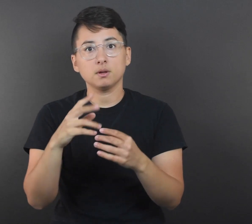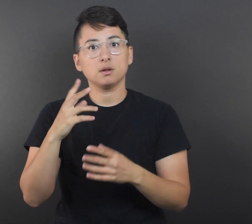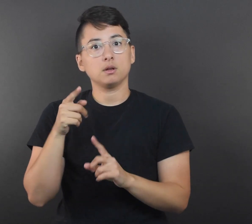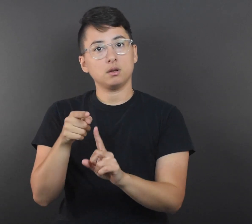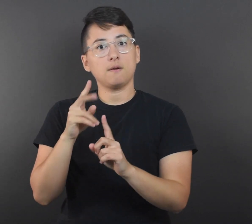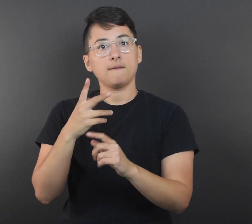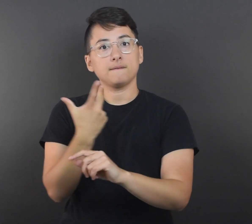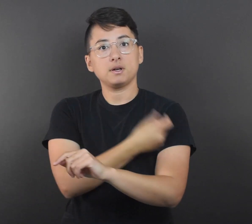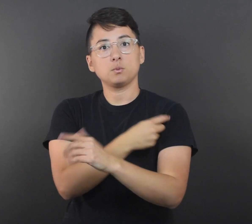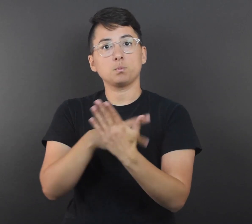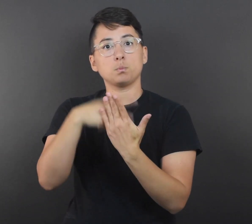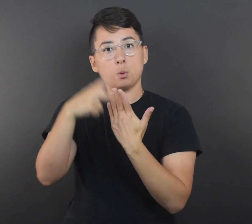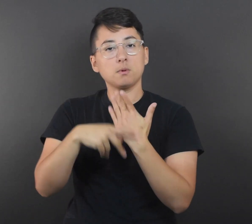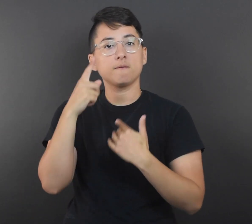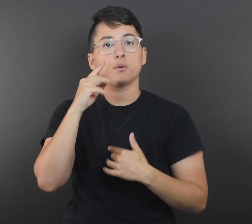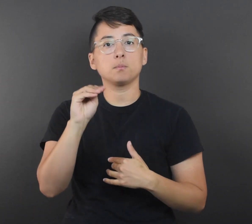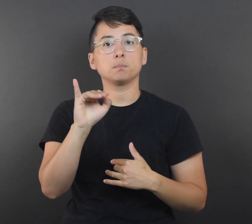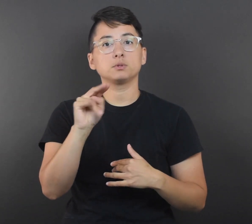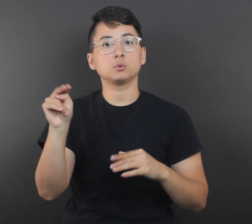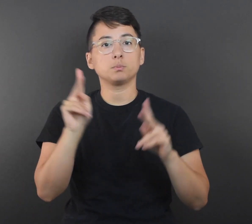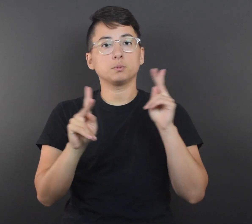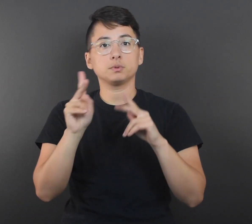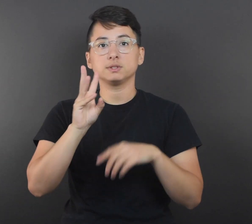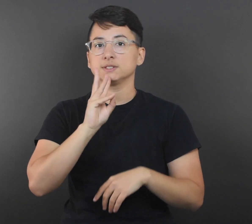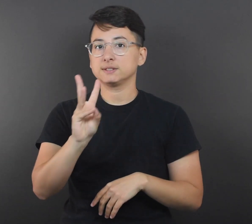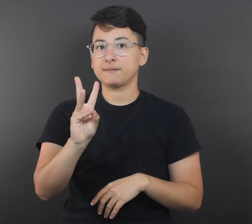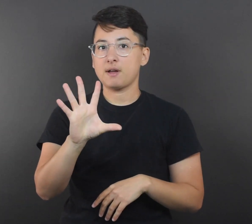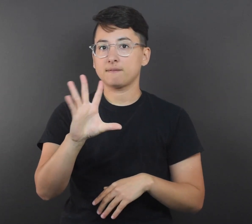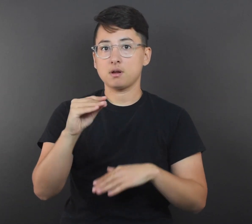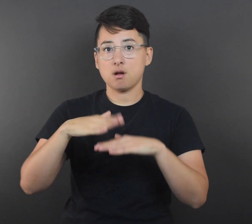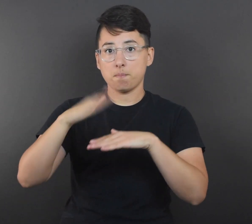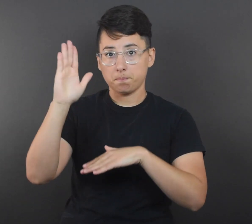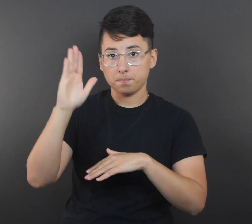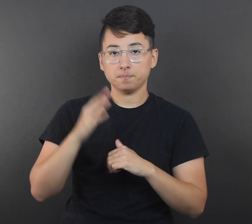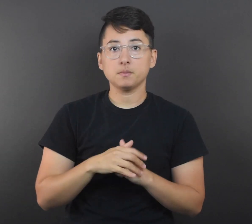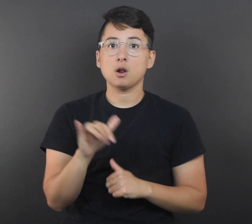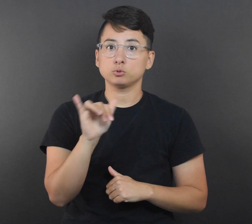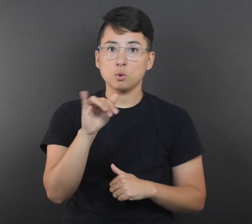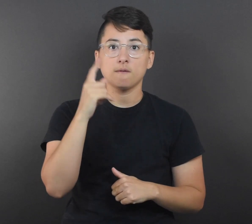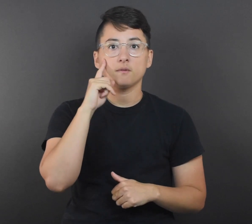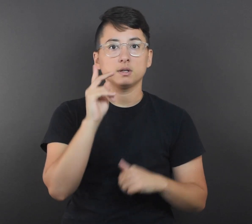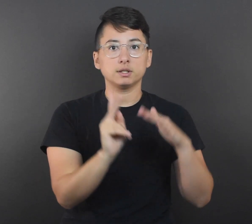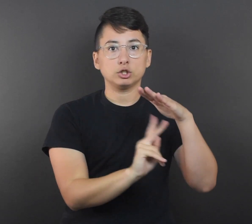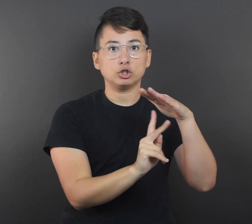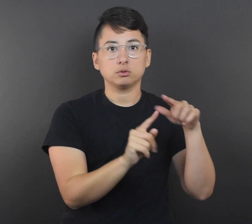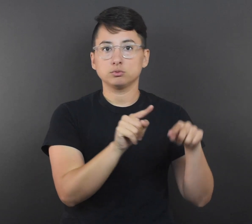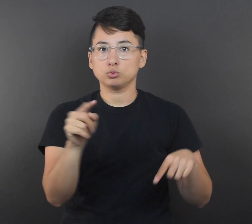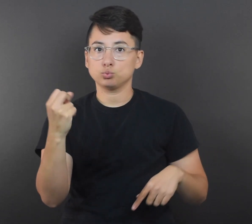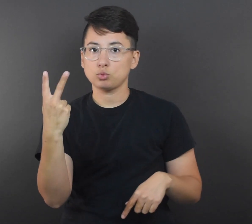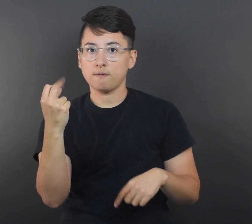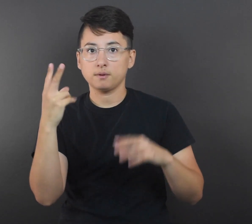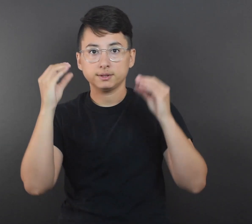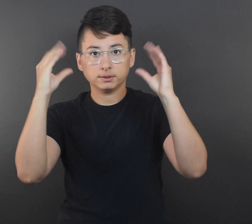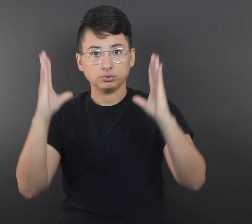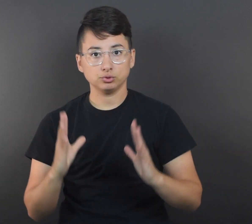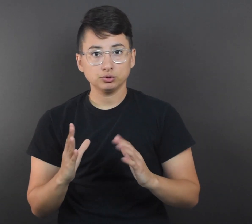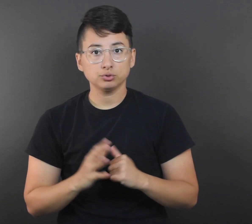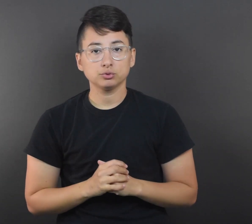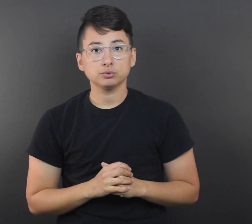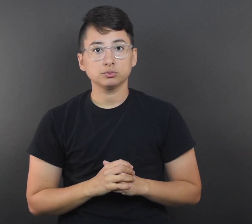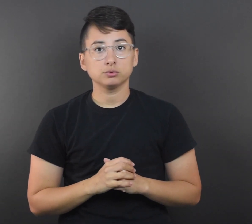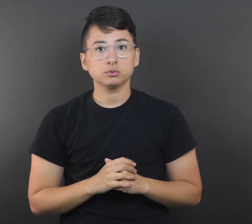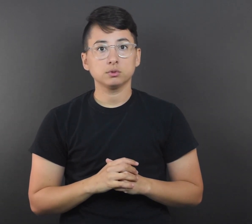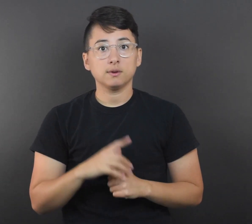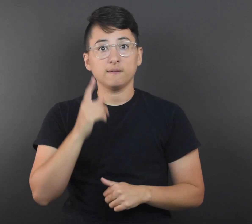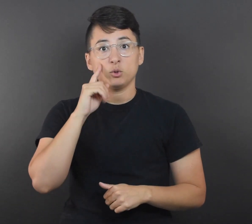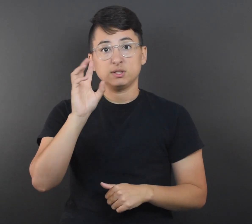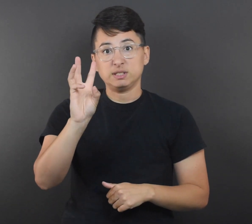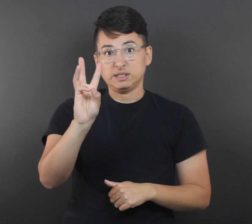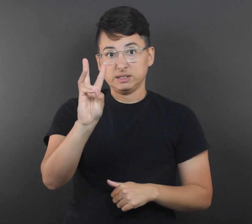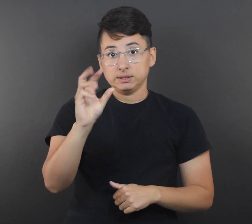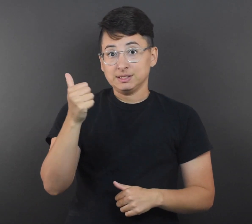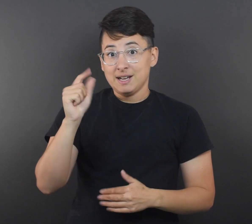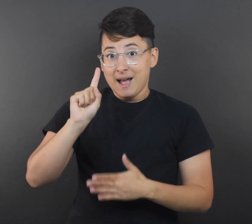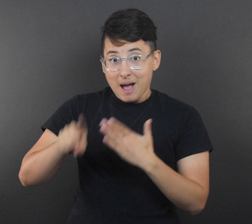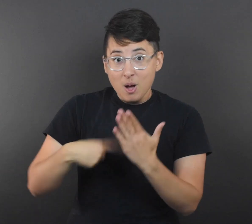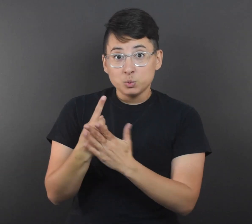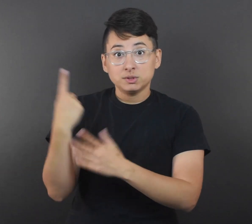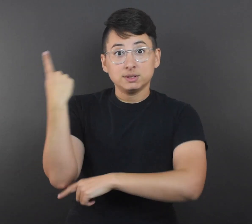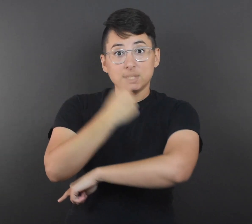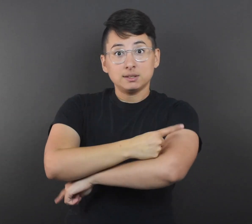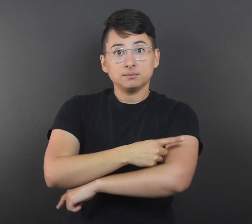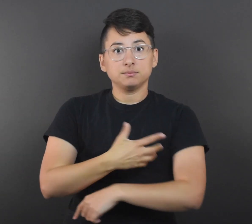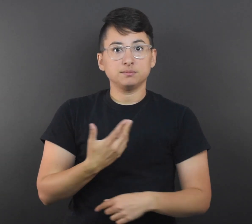for Minnesotans 65 and older as well as K-12 educators. For six 10-hour days, the Black Nurses